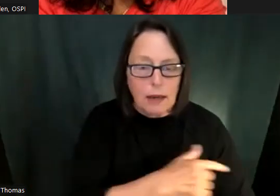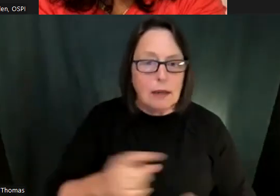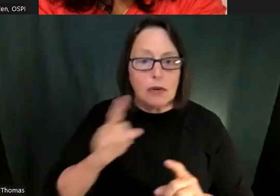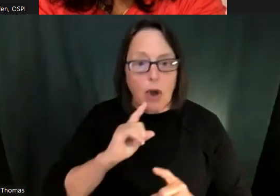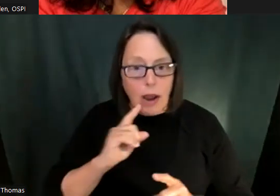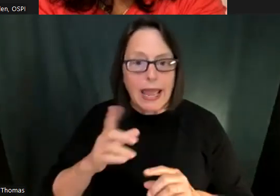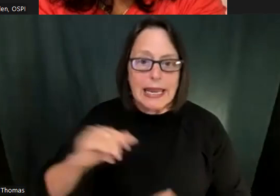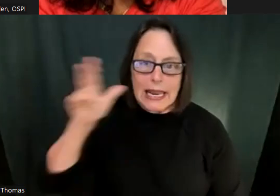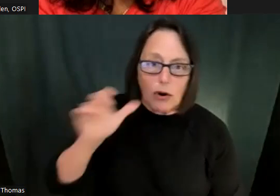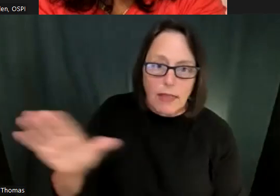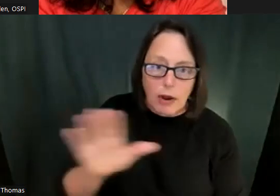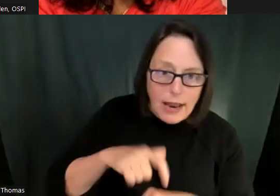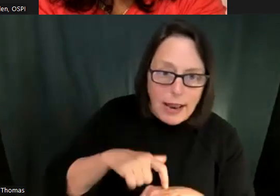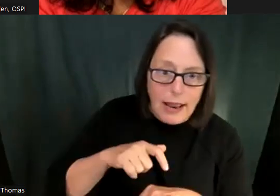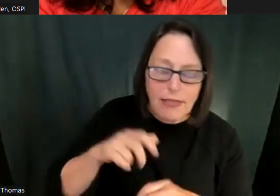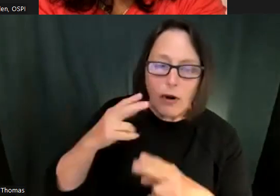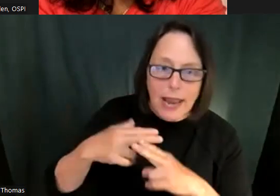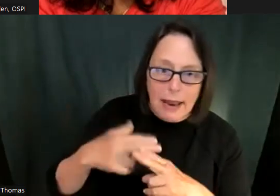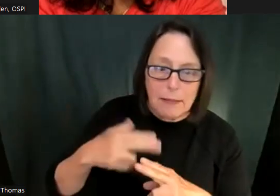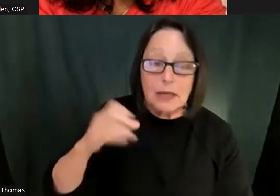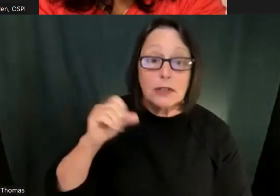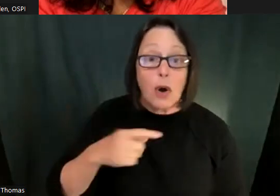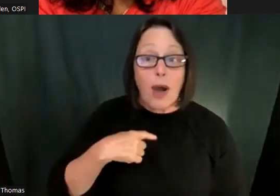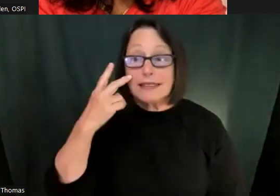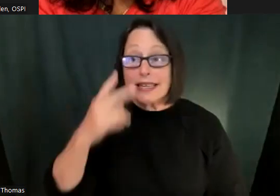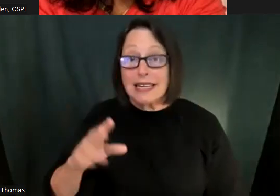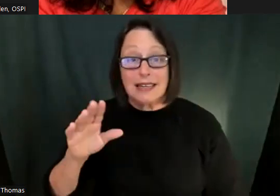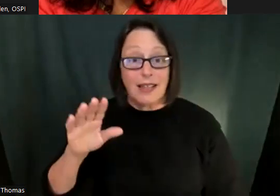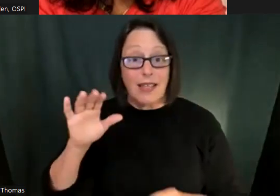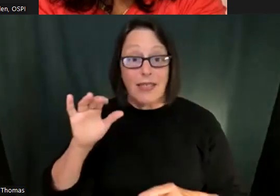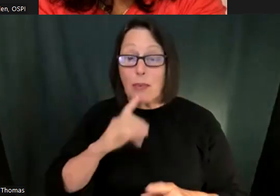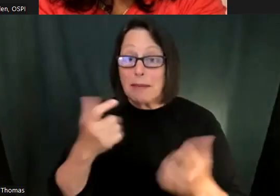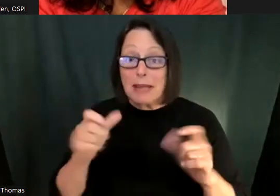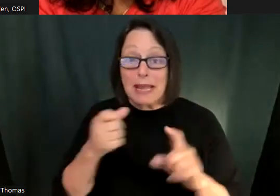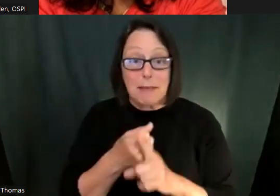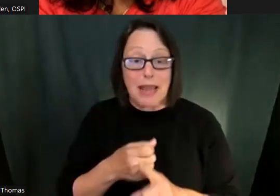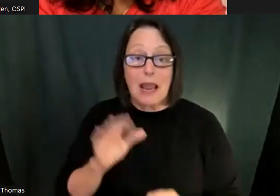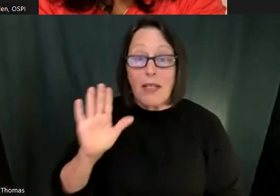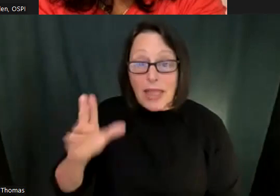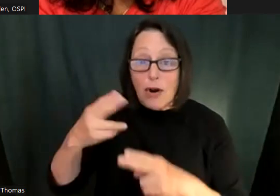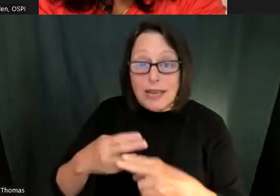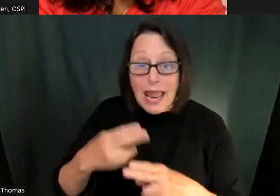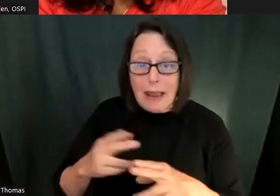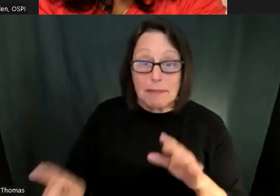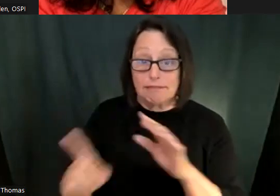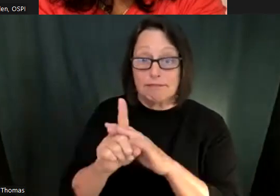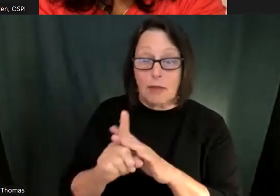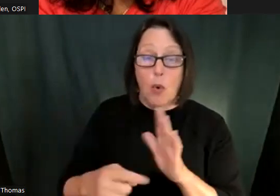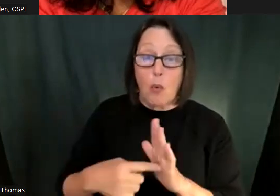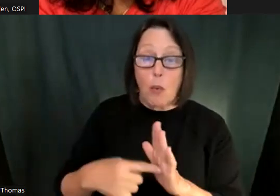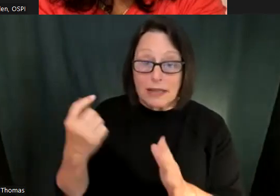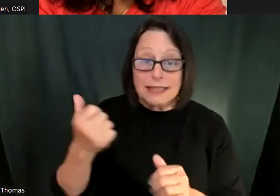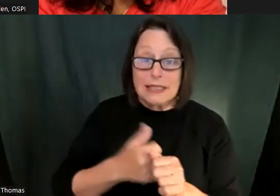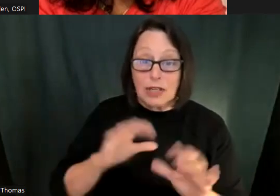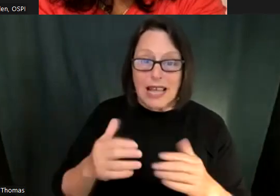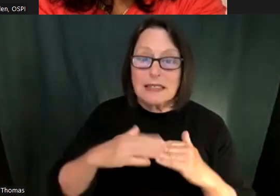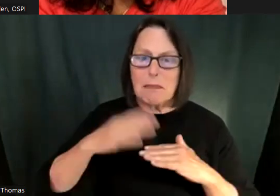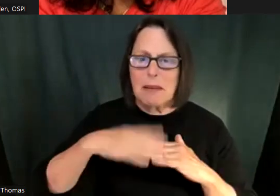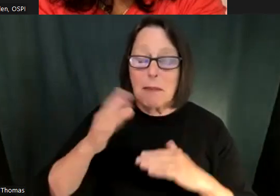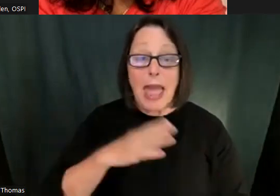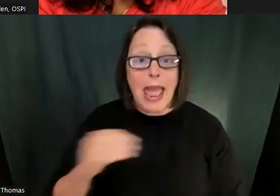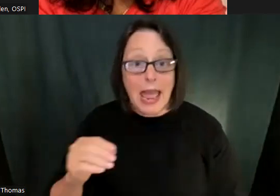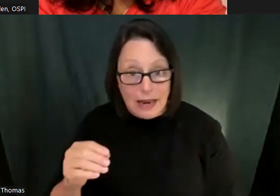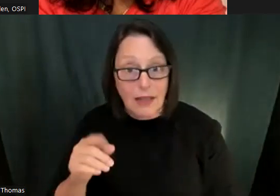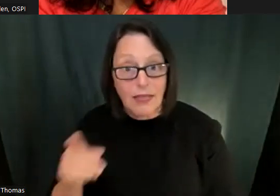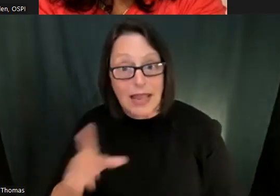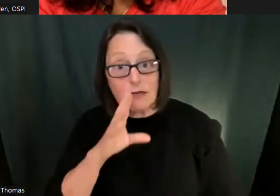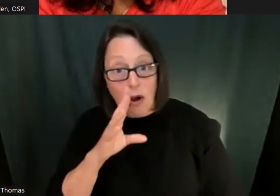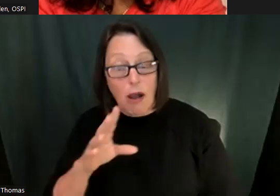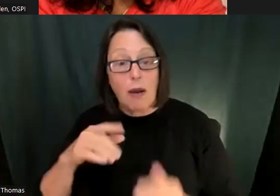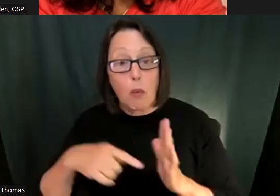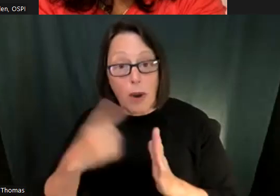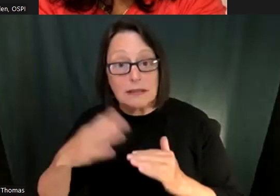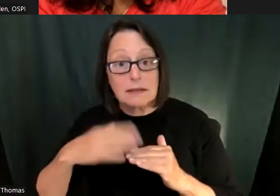Everyone's talking at least once every class, which takes a lot of thinking through how to do that for your.